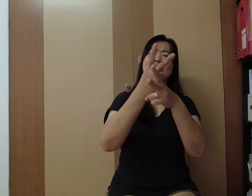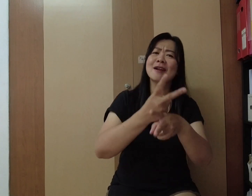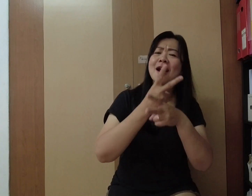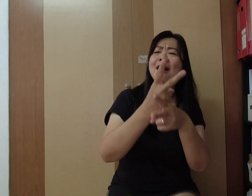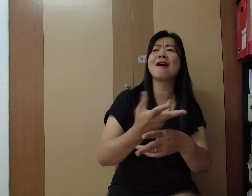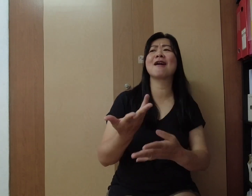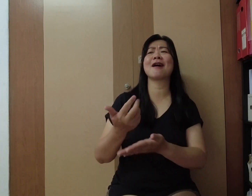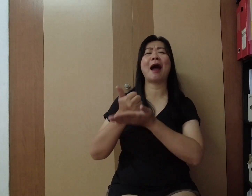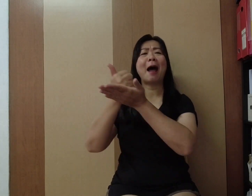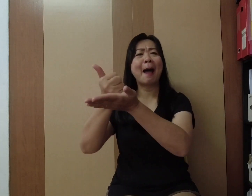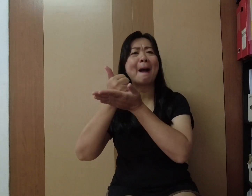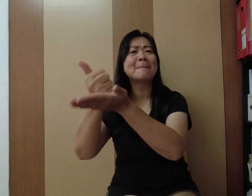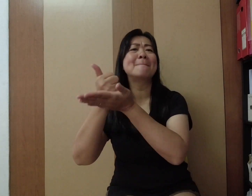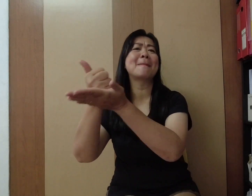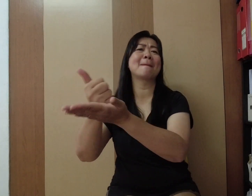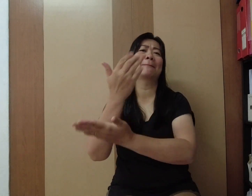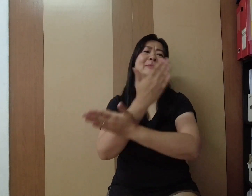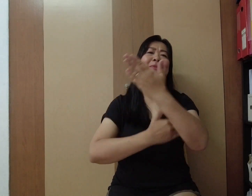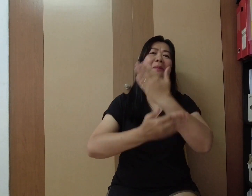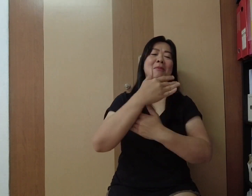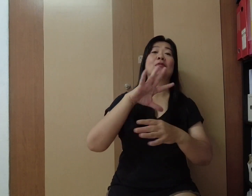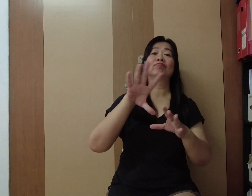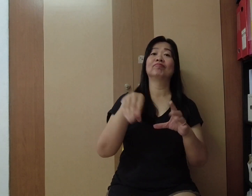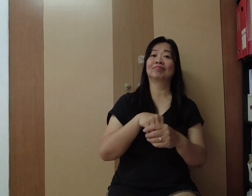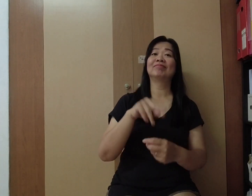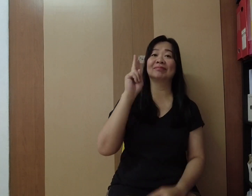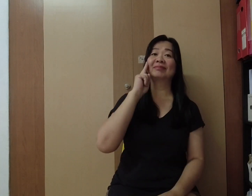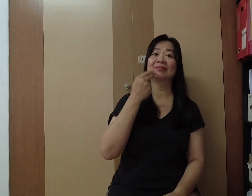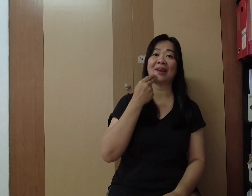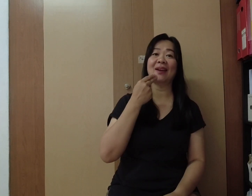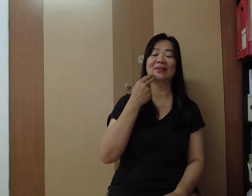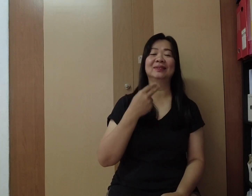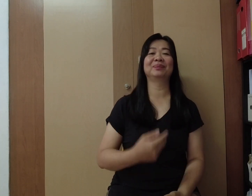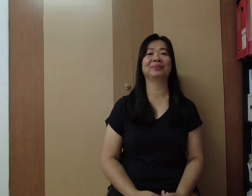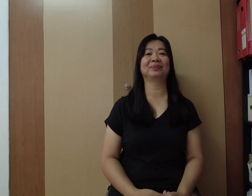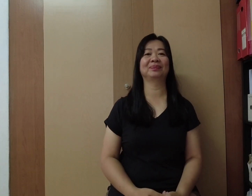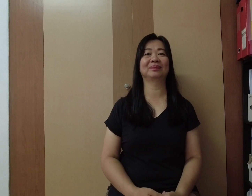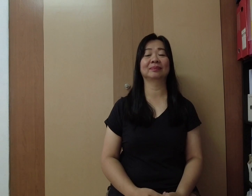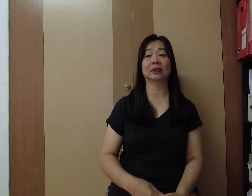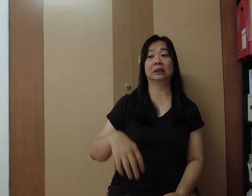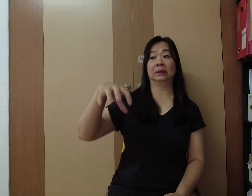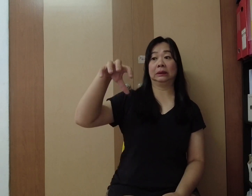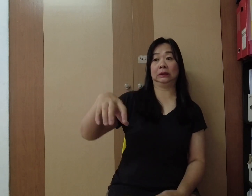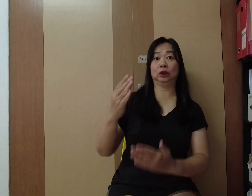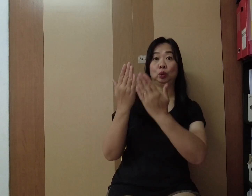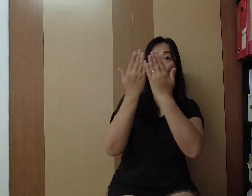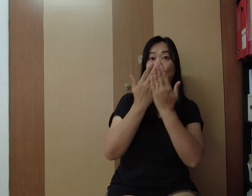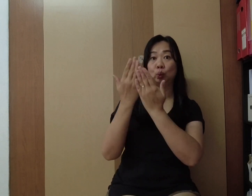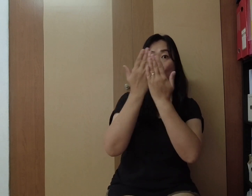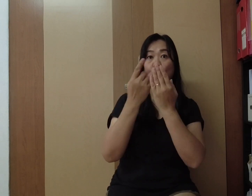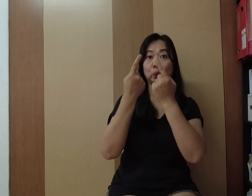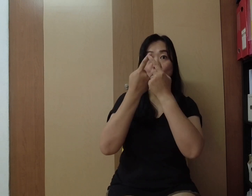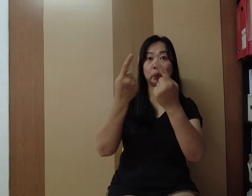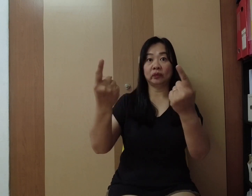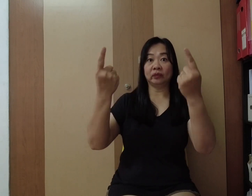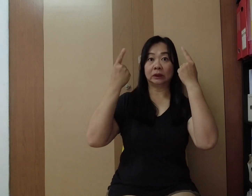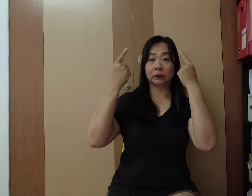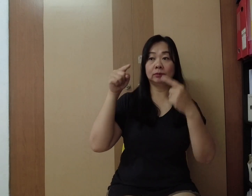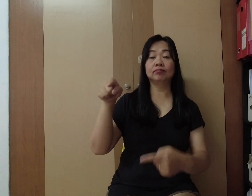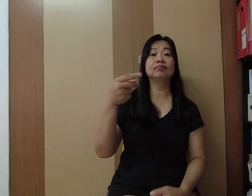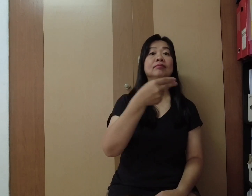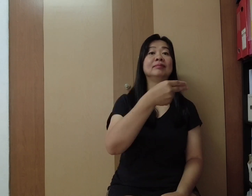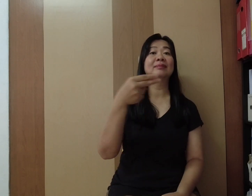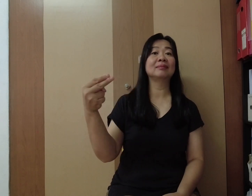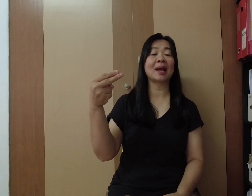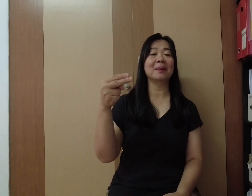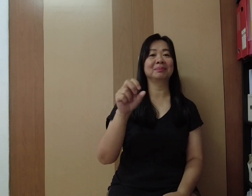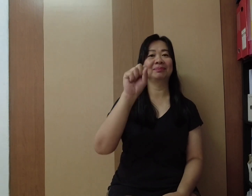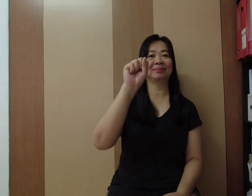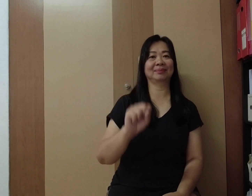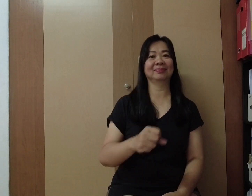including Deaf people. The South China Normal University (SCNU)